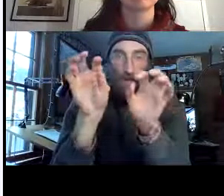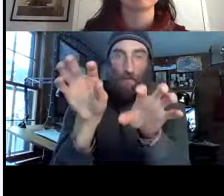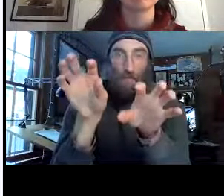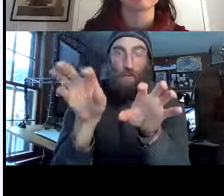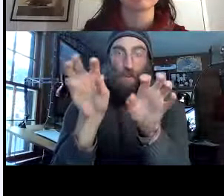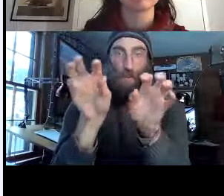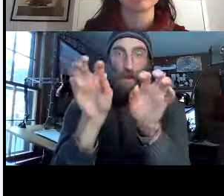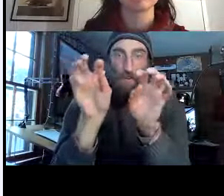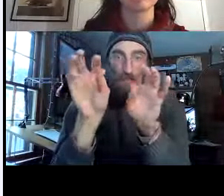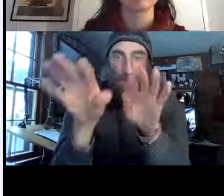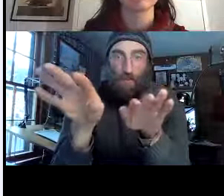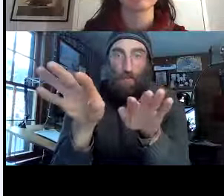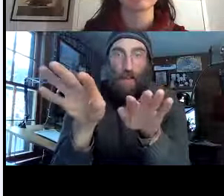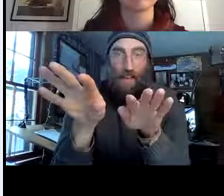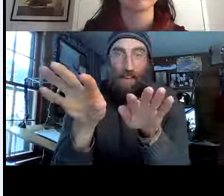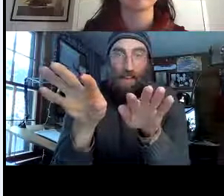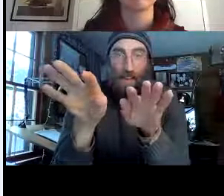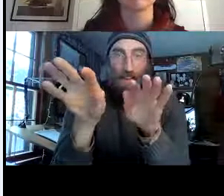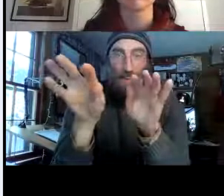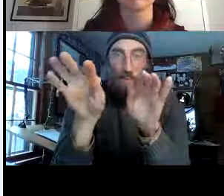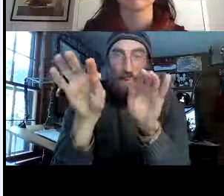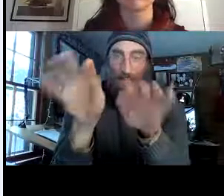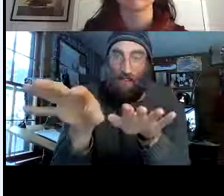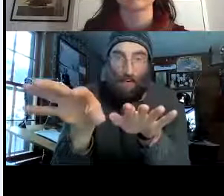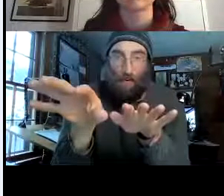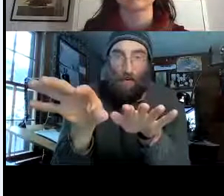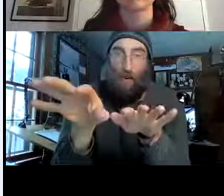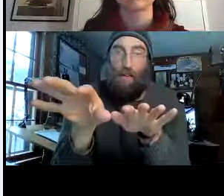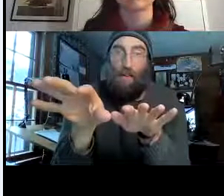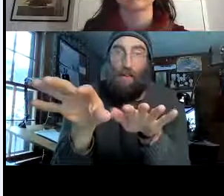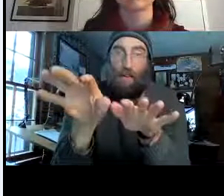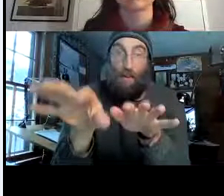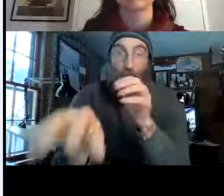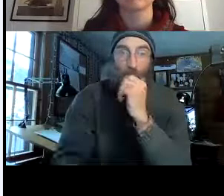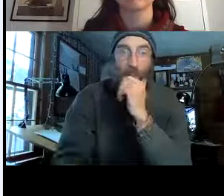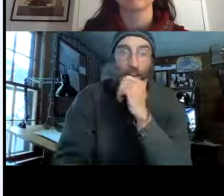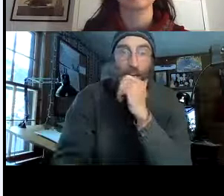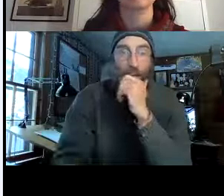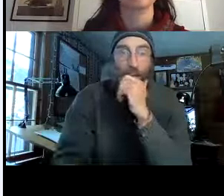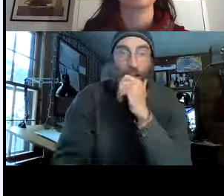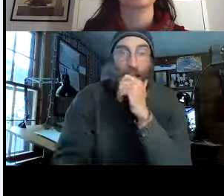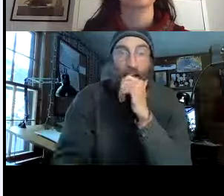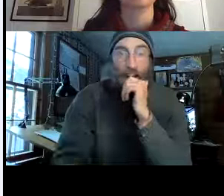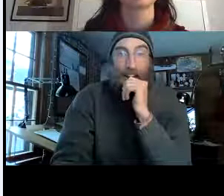They're in reserve, they're about to be sent over that hill, and into they don't know what! But they're about to find out.